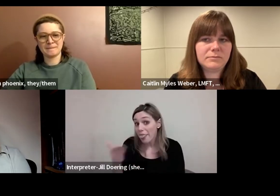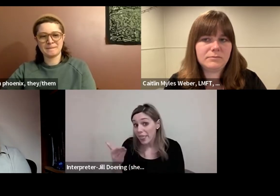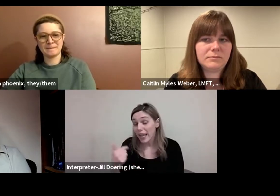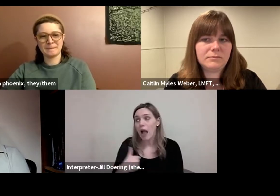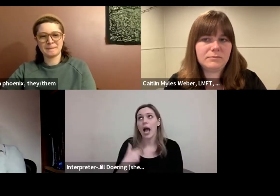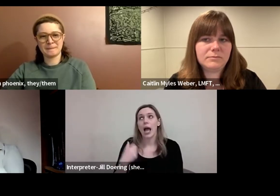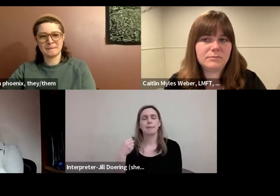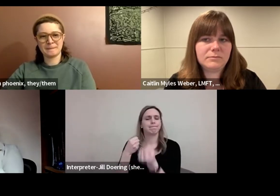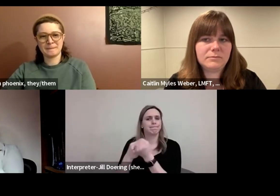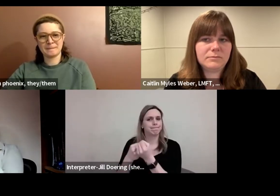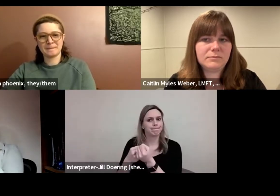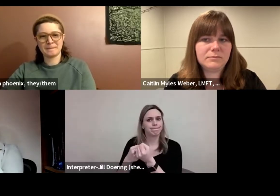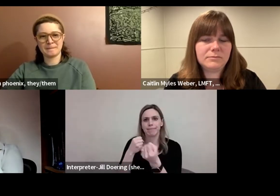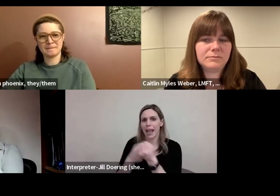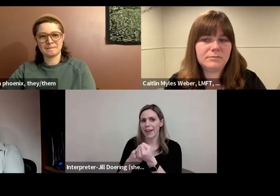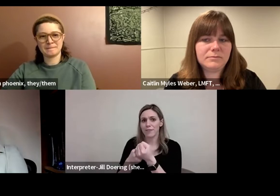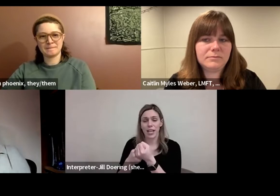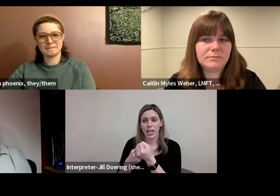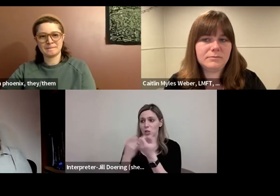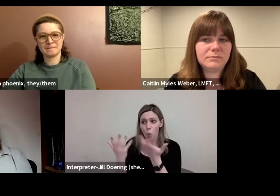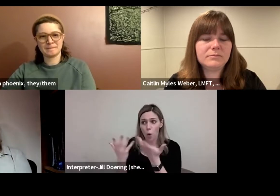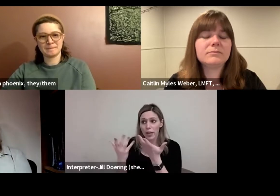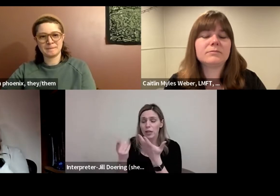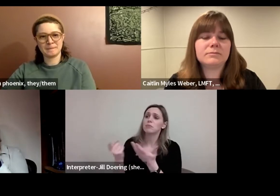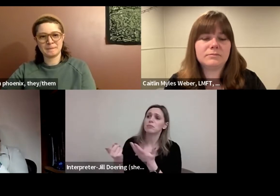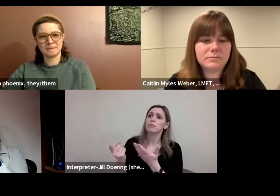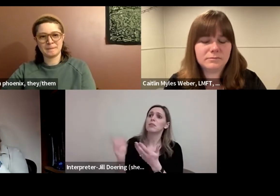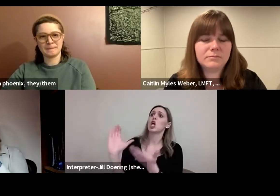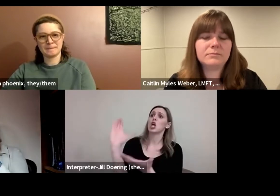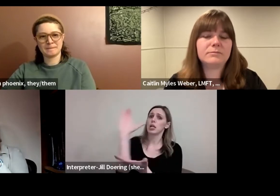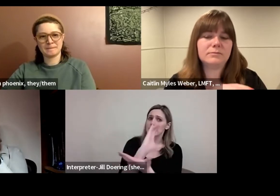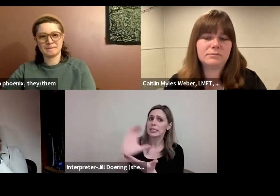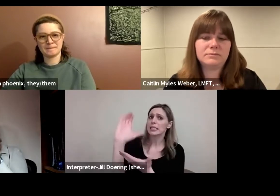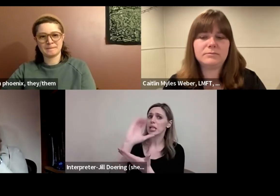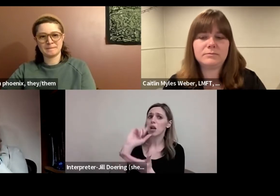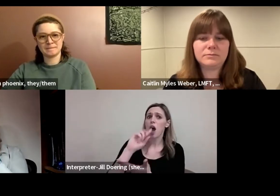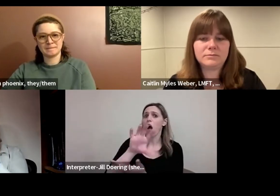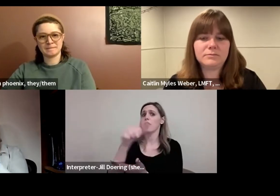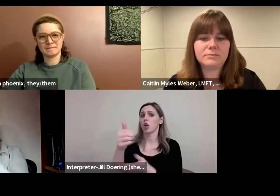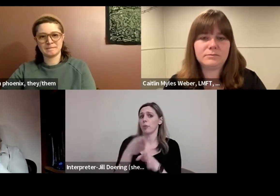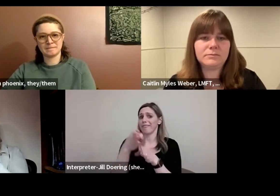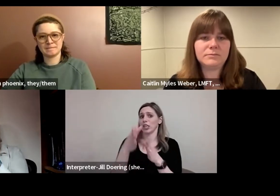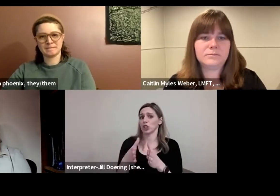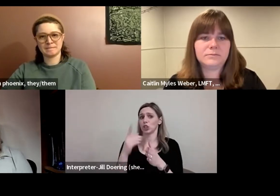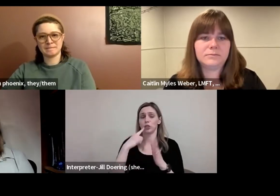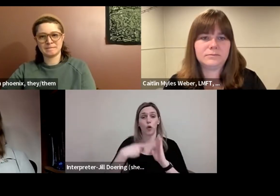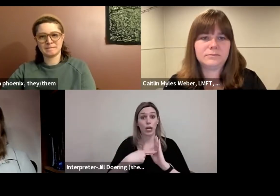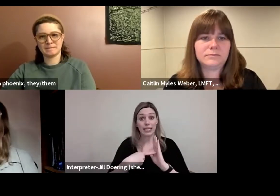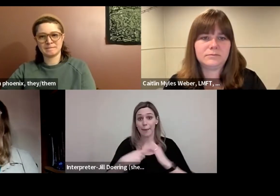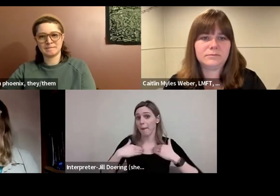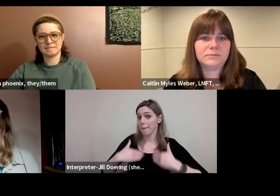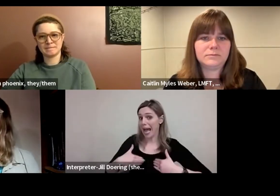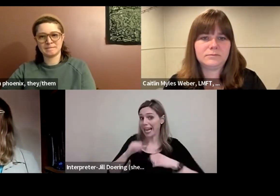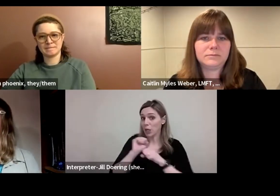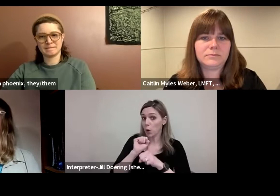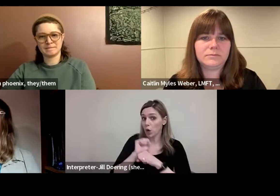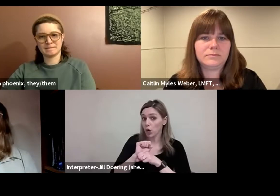is seeking out other professionals as well. So body work, you know, tarot reading,